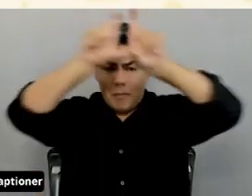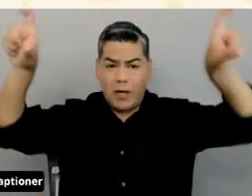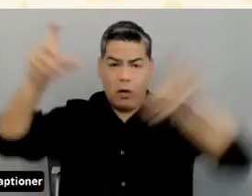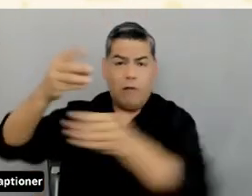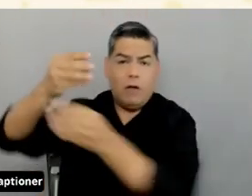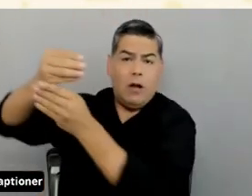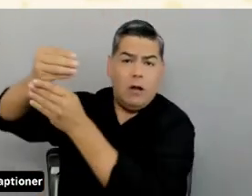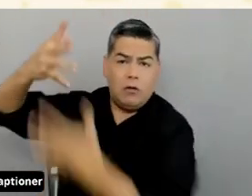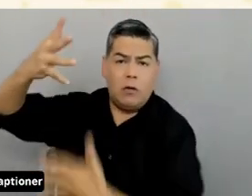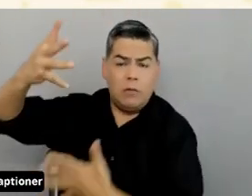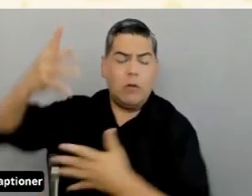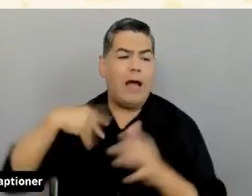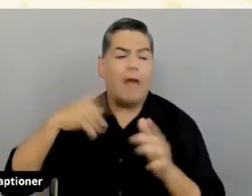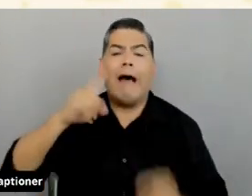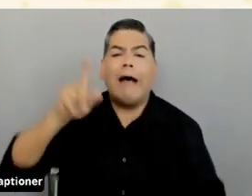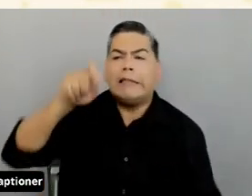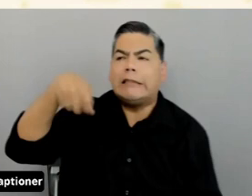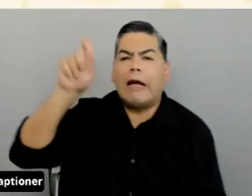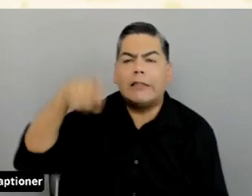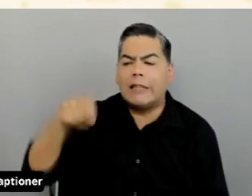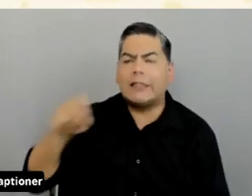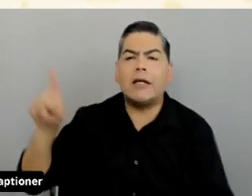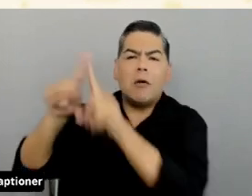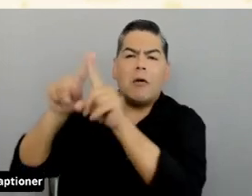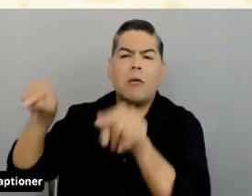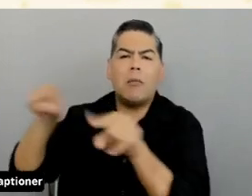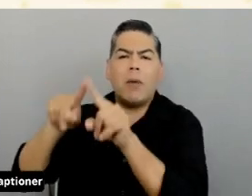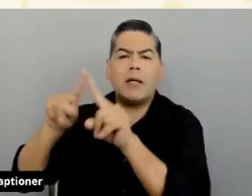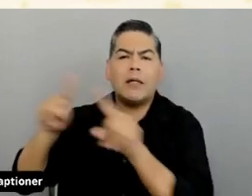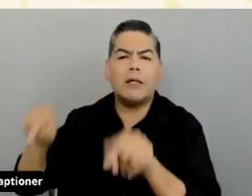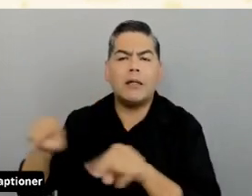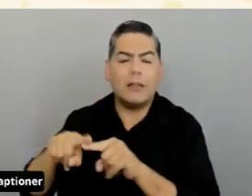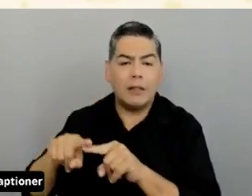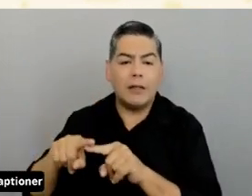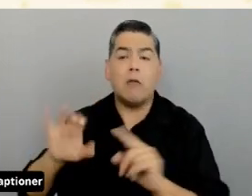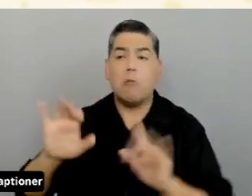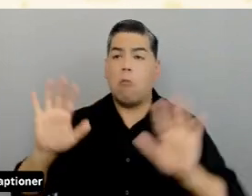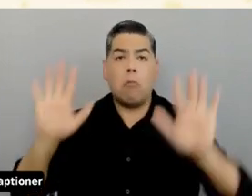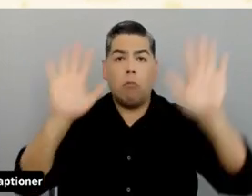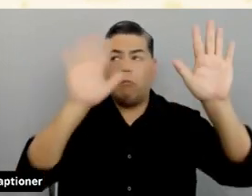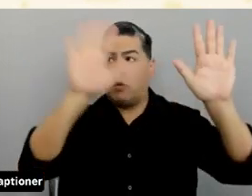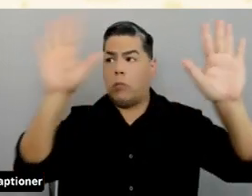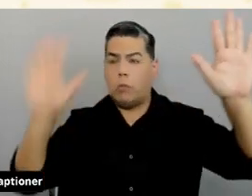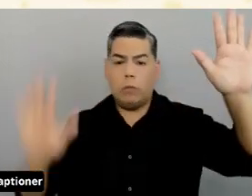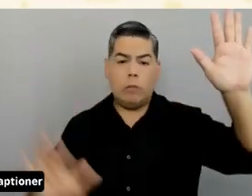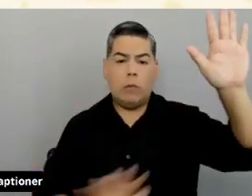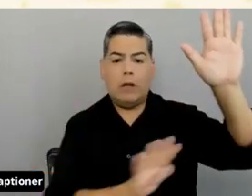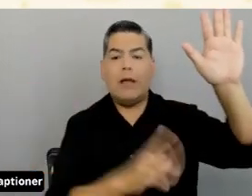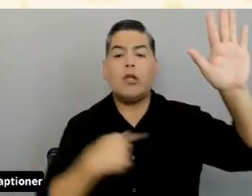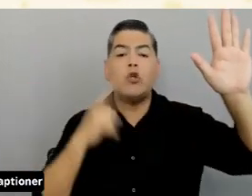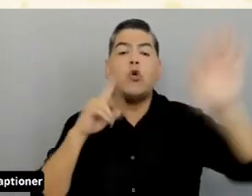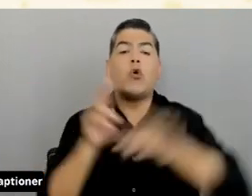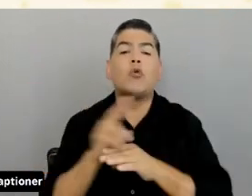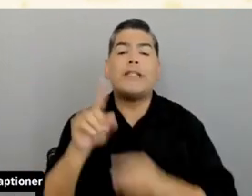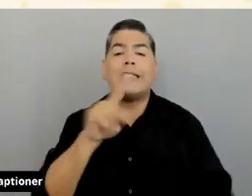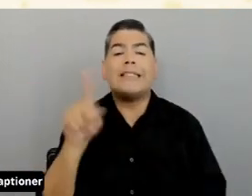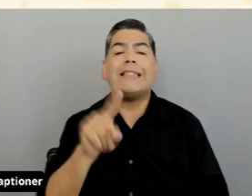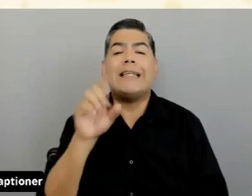we have checkboxes. And visually presented, when we are using CSS best practices,